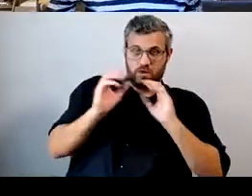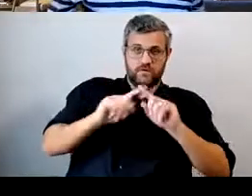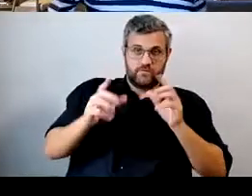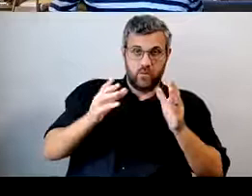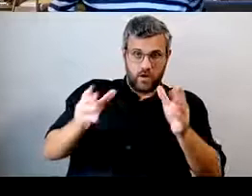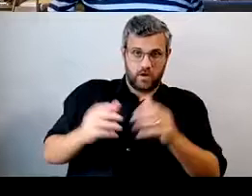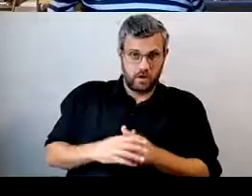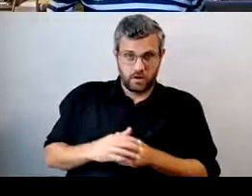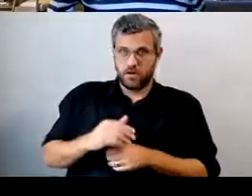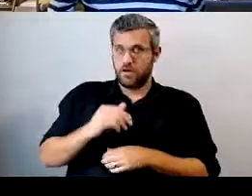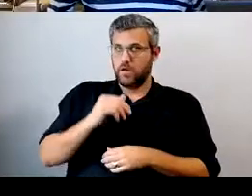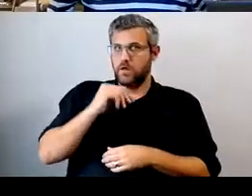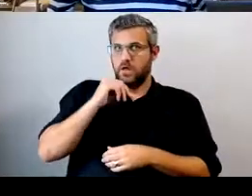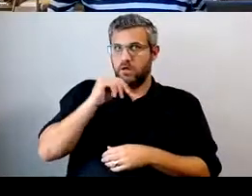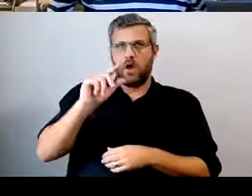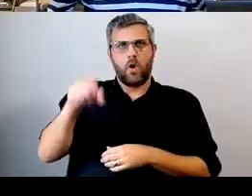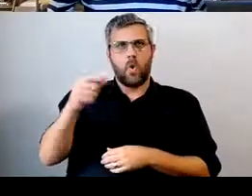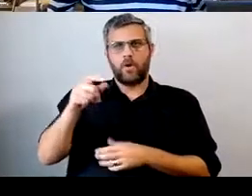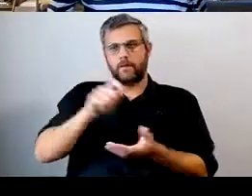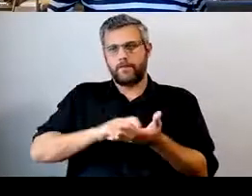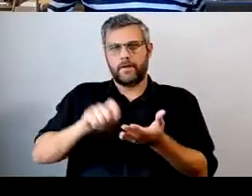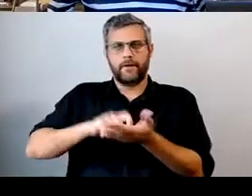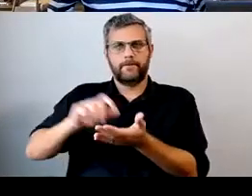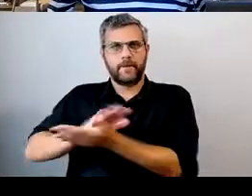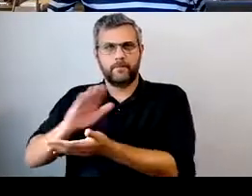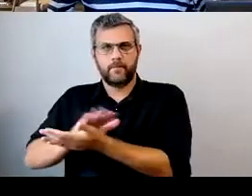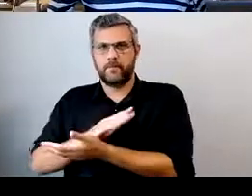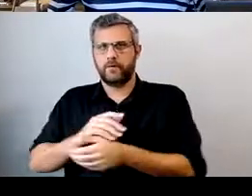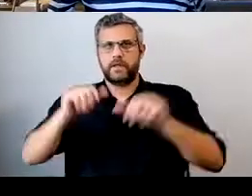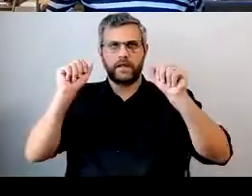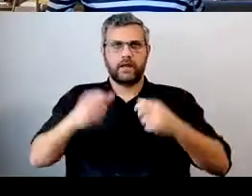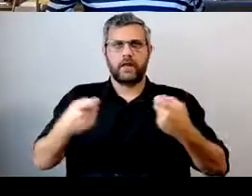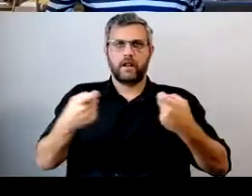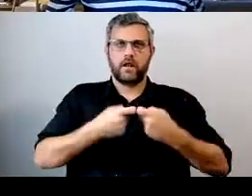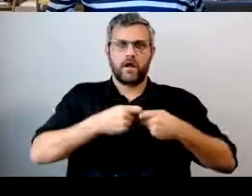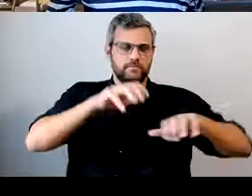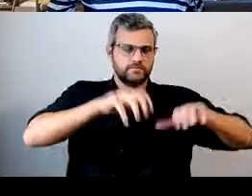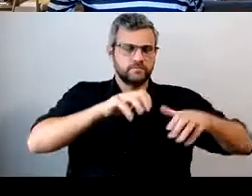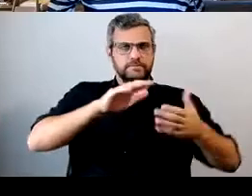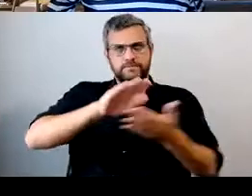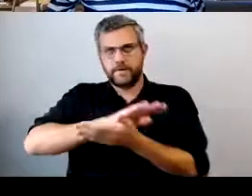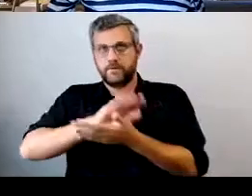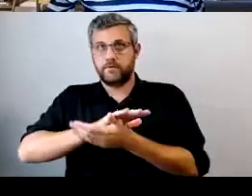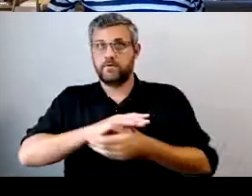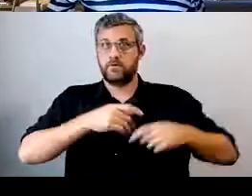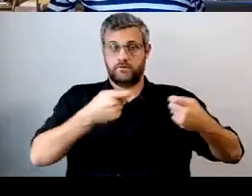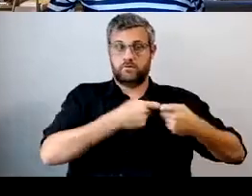This is not to be a traditional pen and paper. This can be electronic, it can be paper. If it's electronic, it could also include